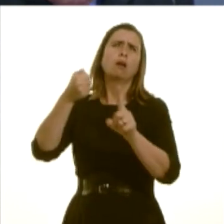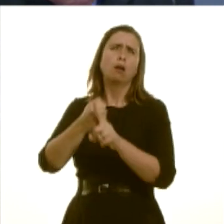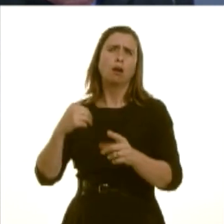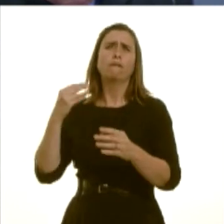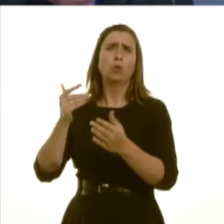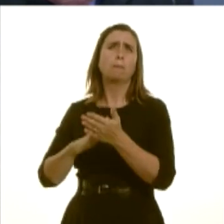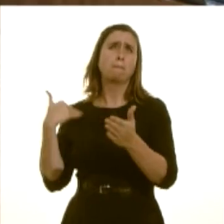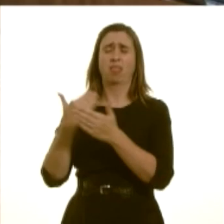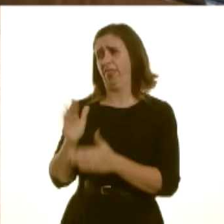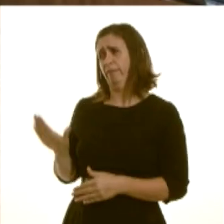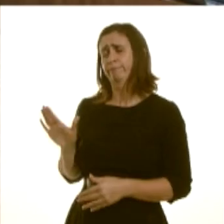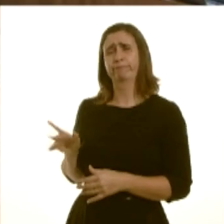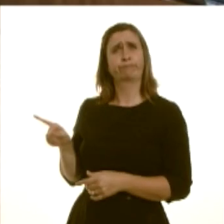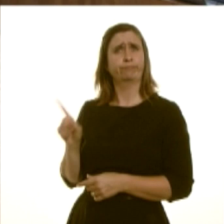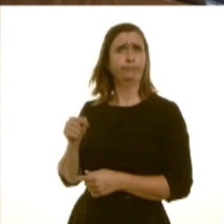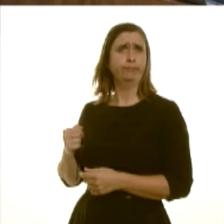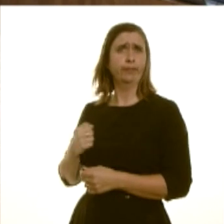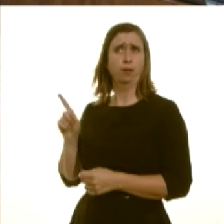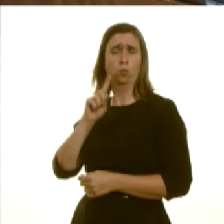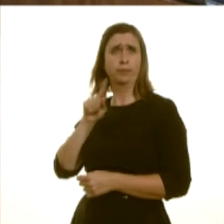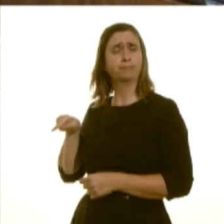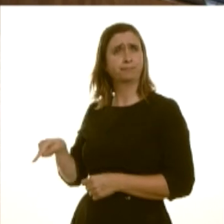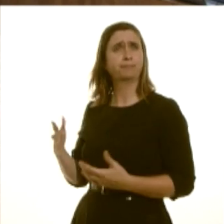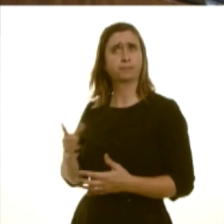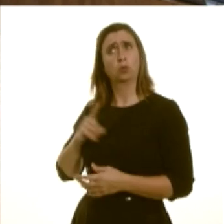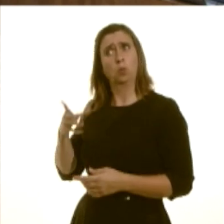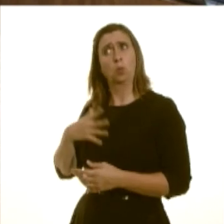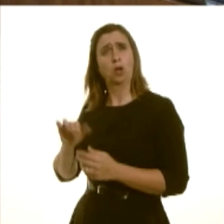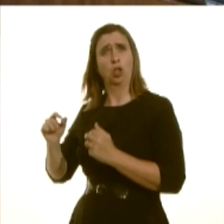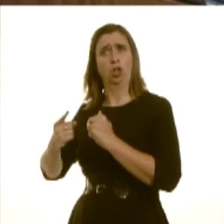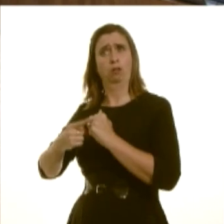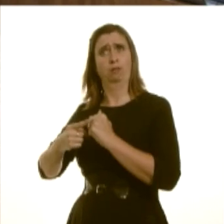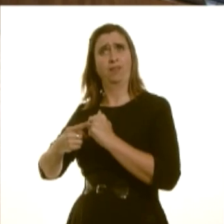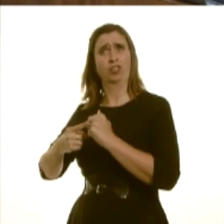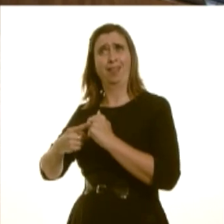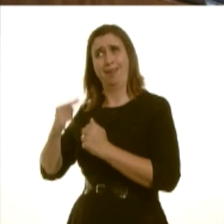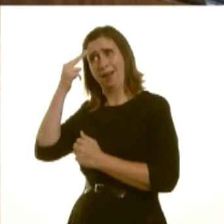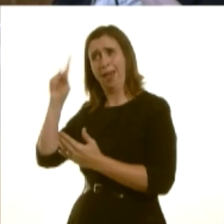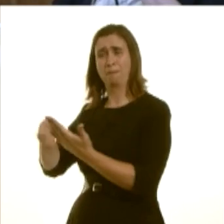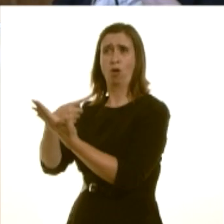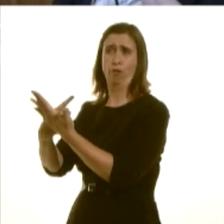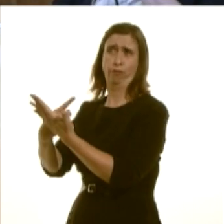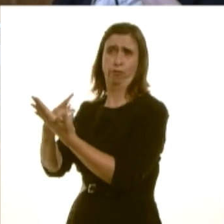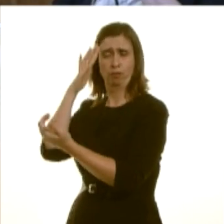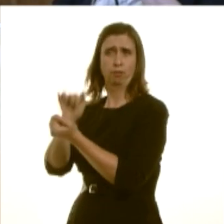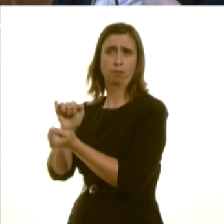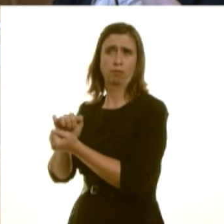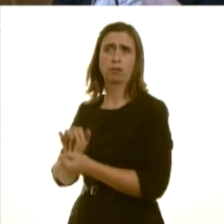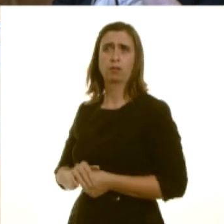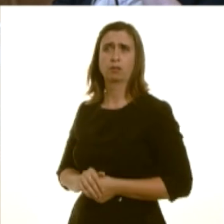months and years to get recognition of her fiancé’s passing? Carwyn Jones: I should say that local authorities have the power to maintain war memorials,